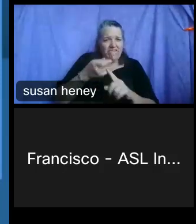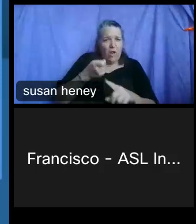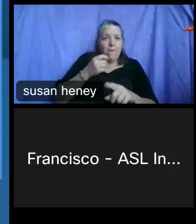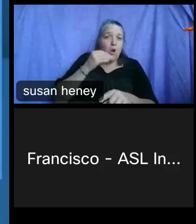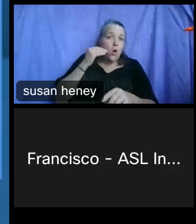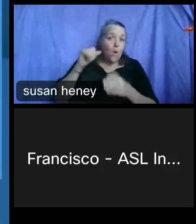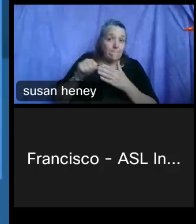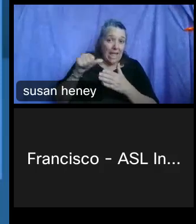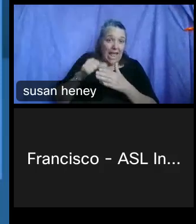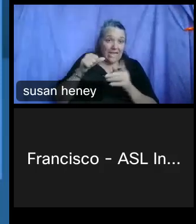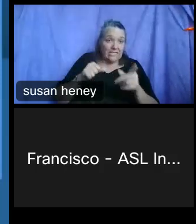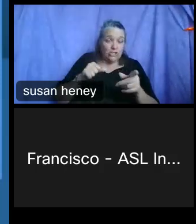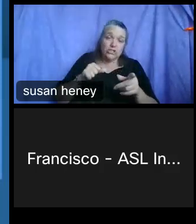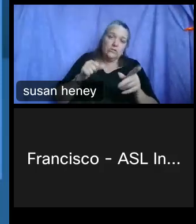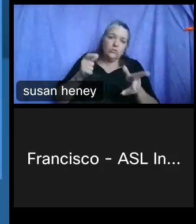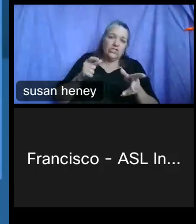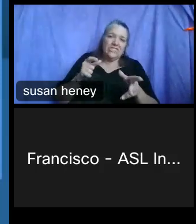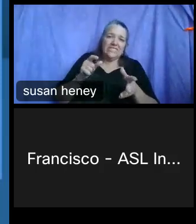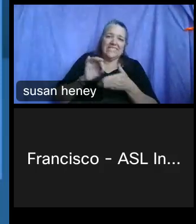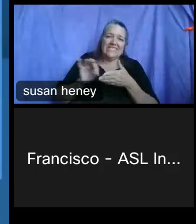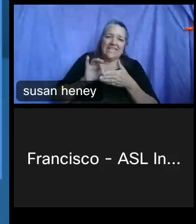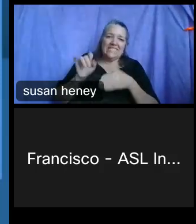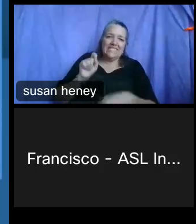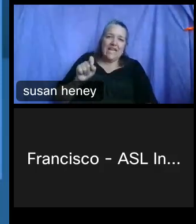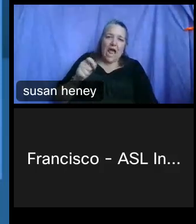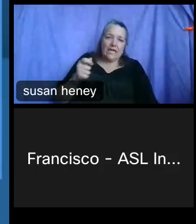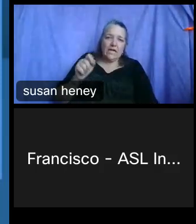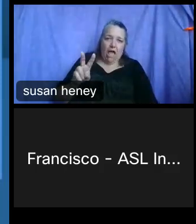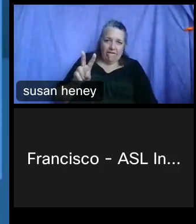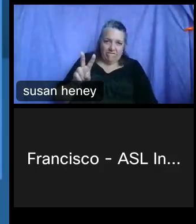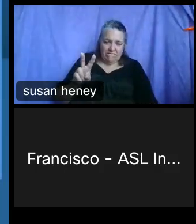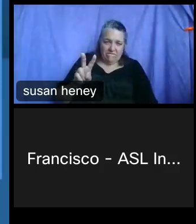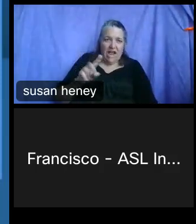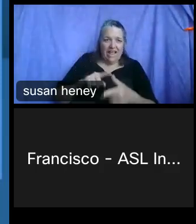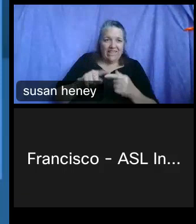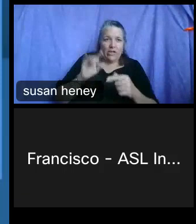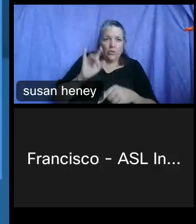which is census.gov. From census.gov, you would need to hover over Data & Maps,